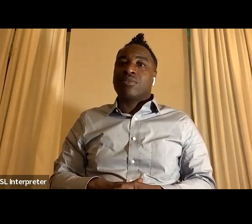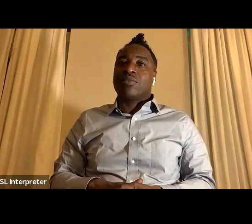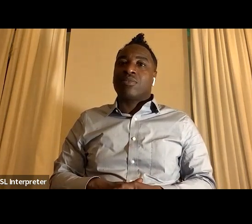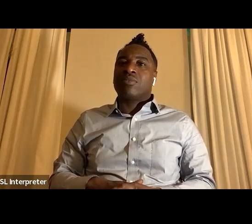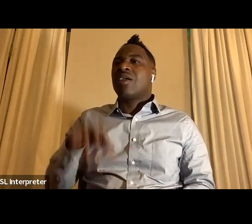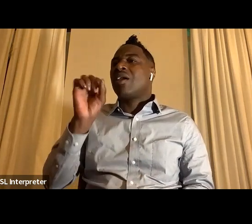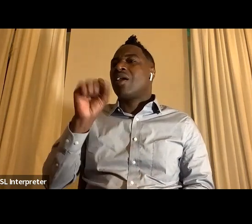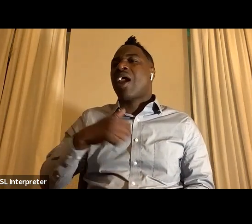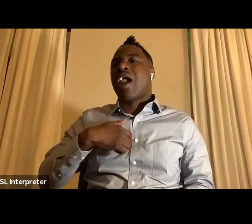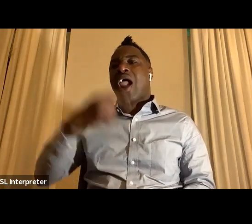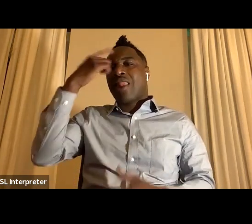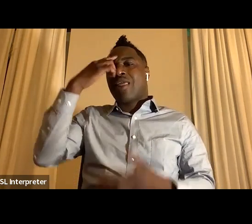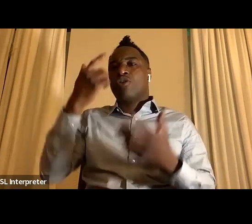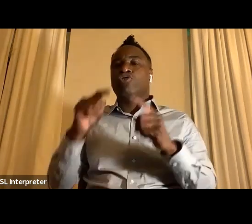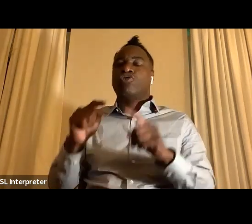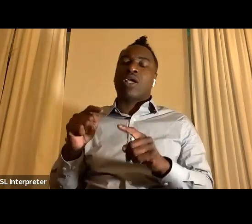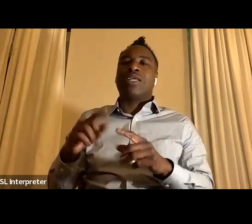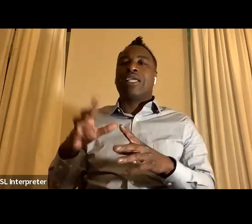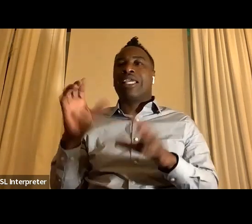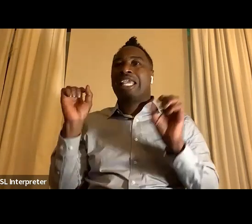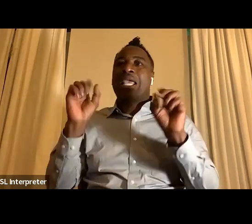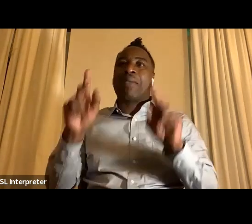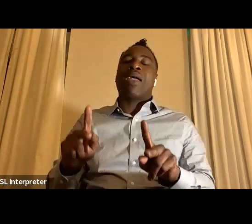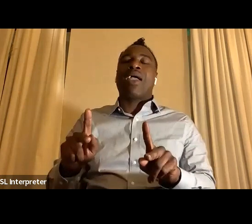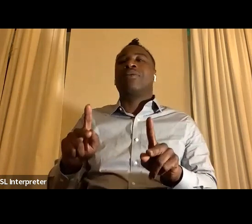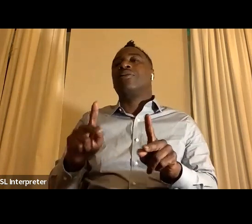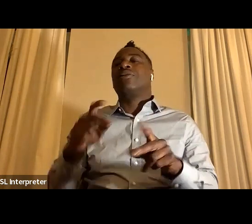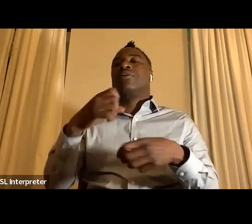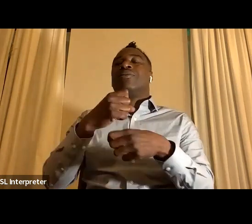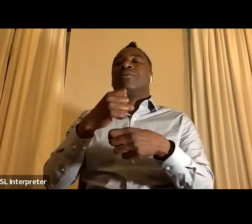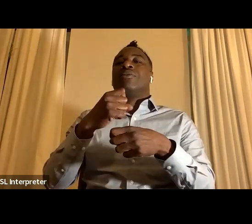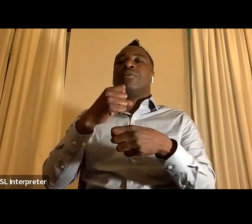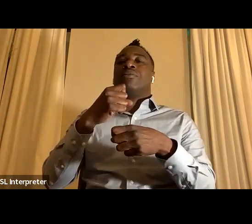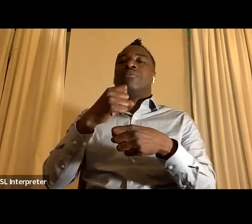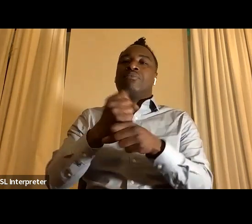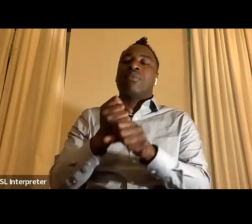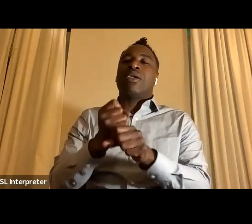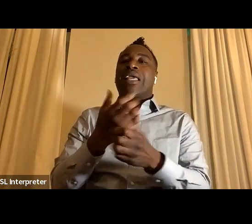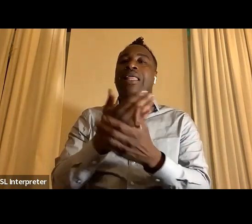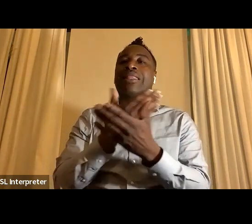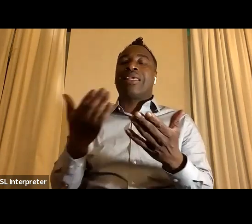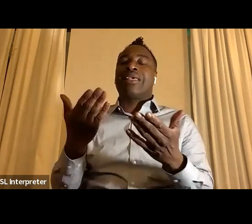get back into the groove of making things with just nobody else's thoughts